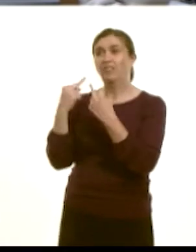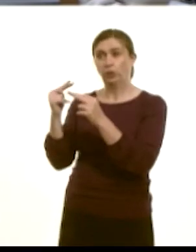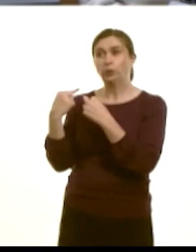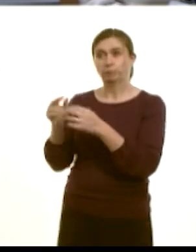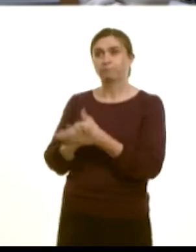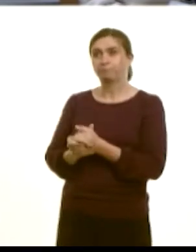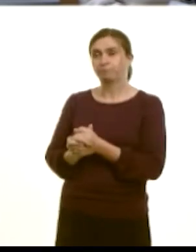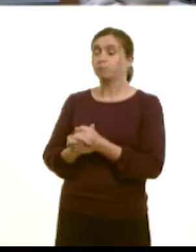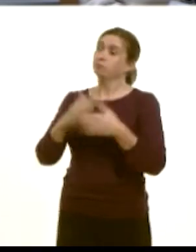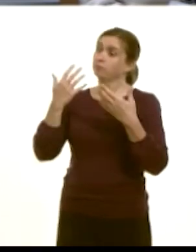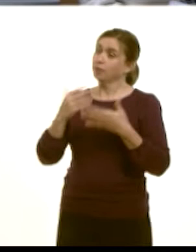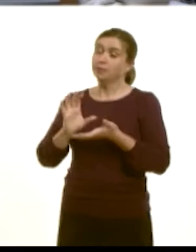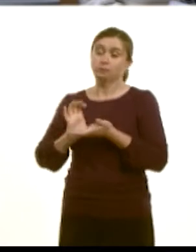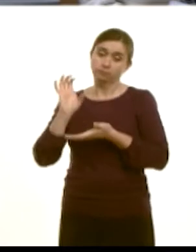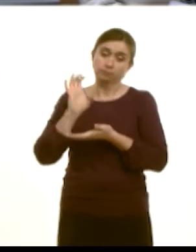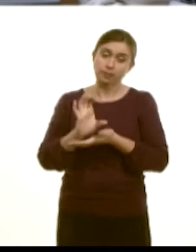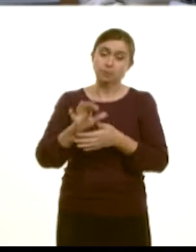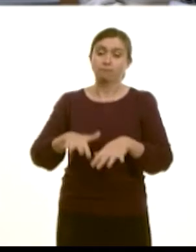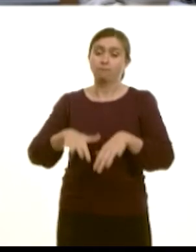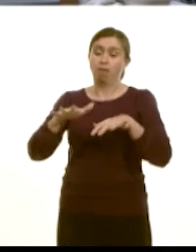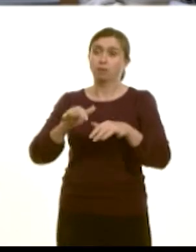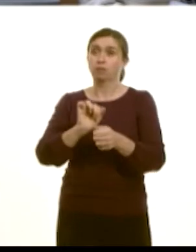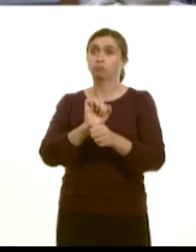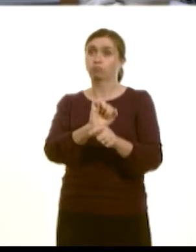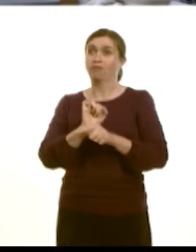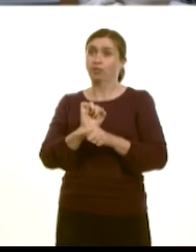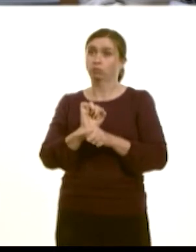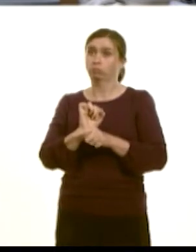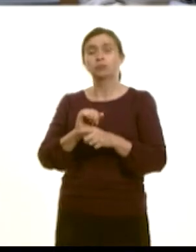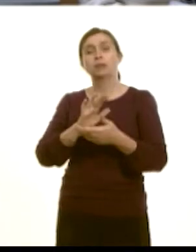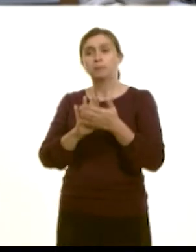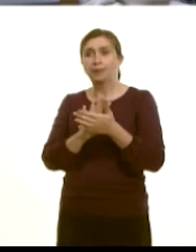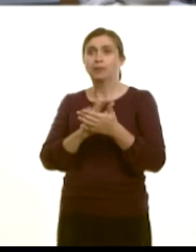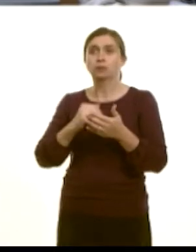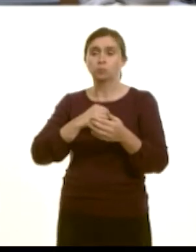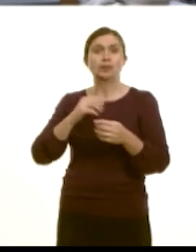it has made in flood prevention: all of these things will help us to be as secure as we